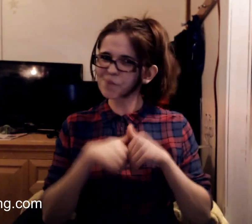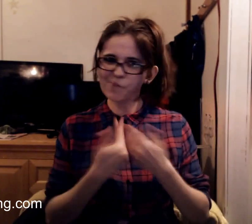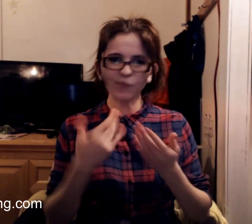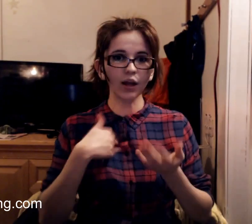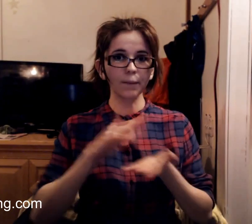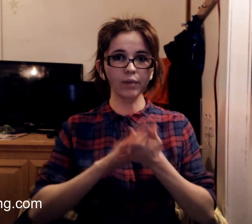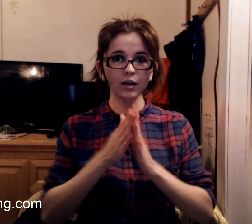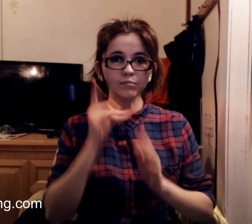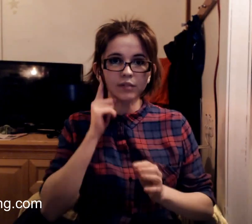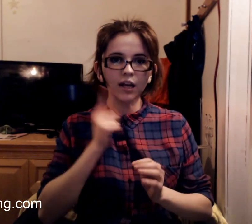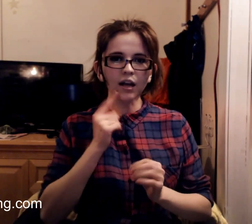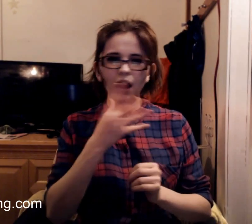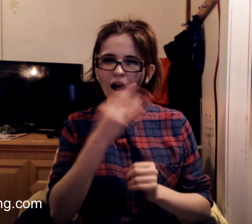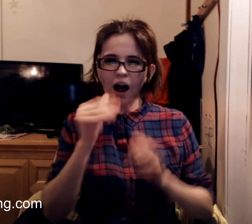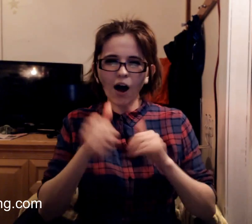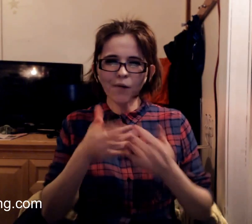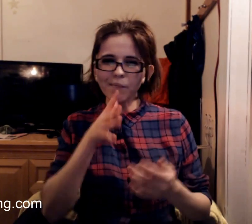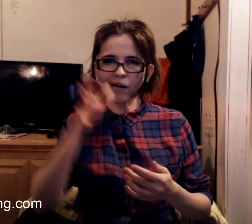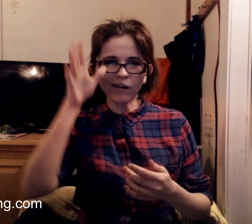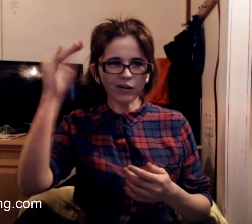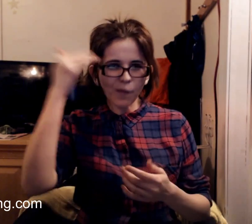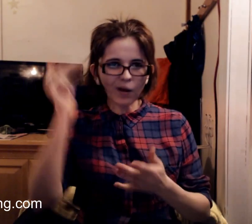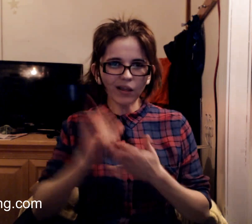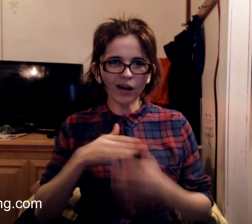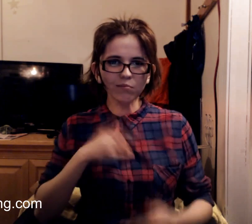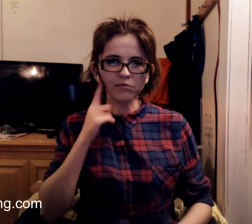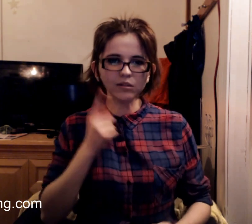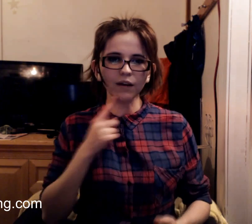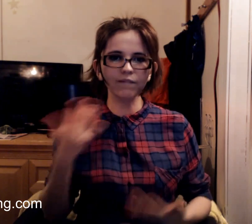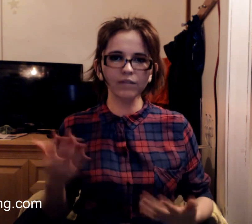"How did I become deaf and how did my parents know that I was deaf?"